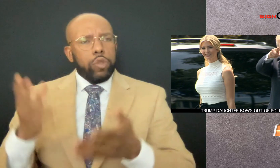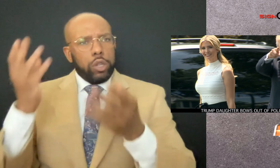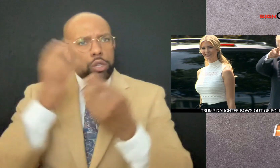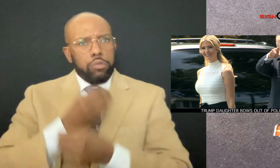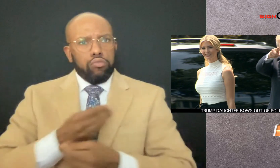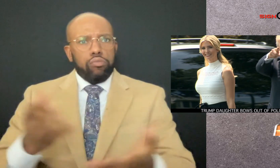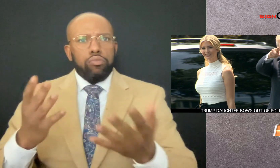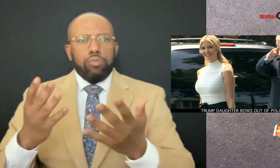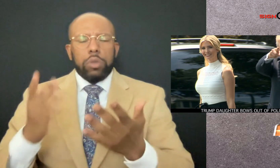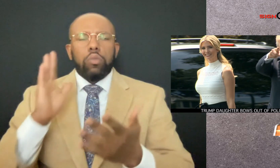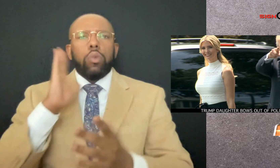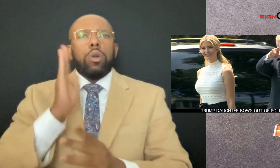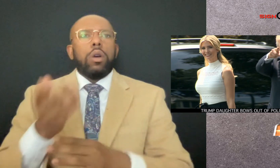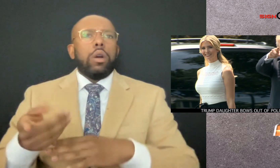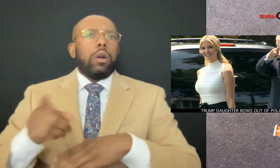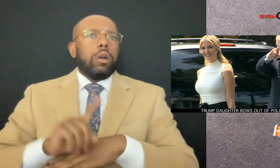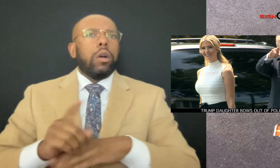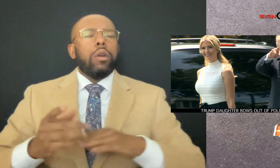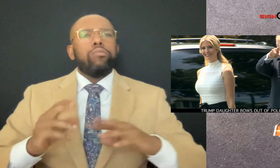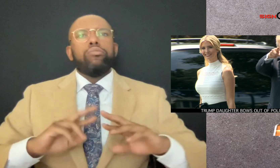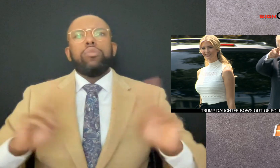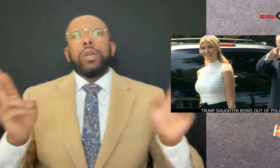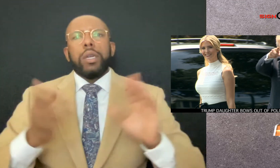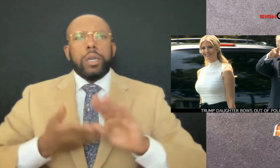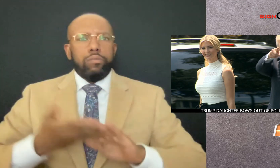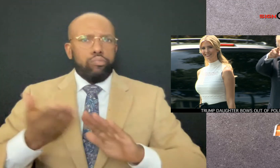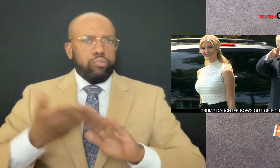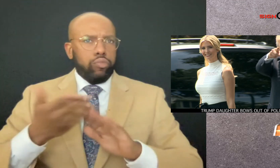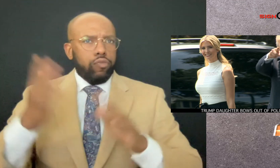he is running for president again in 2024.